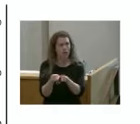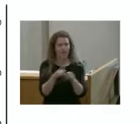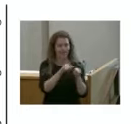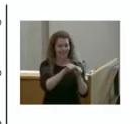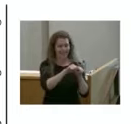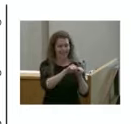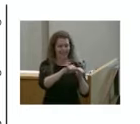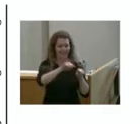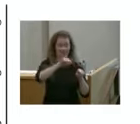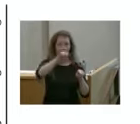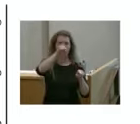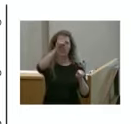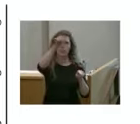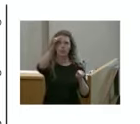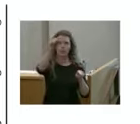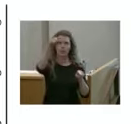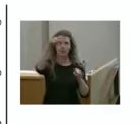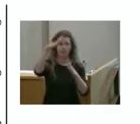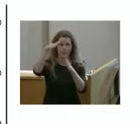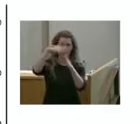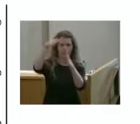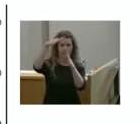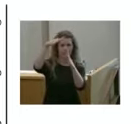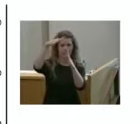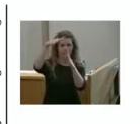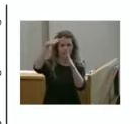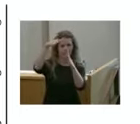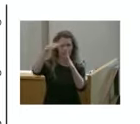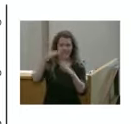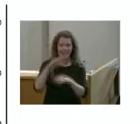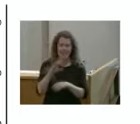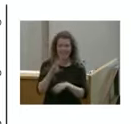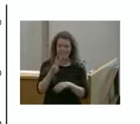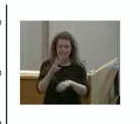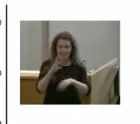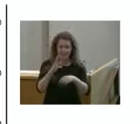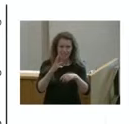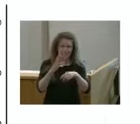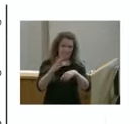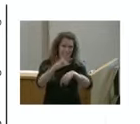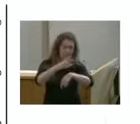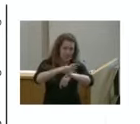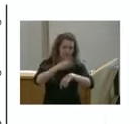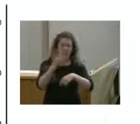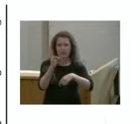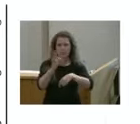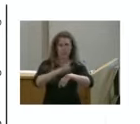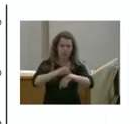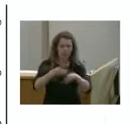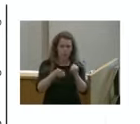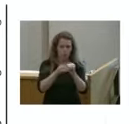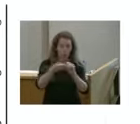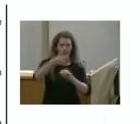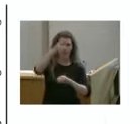peak, okay. And again, I'll remind you that these numbers represent number of